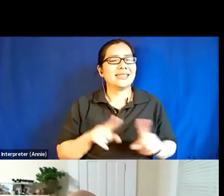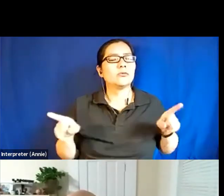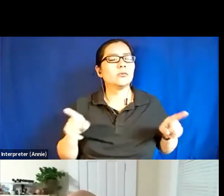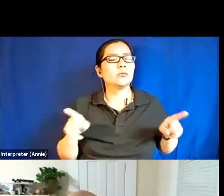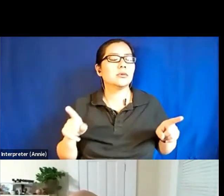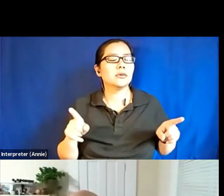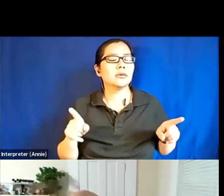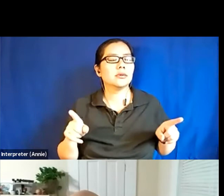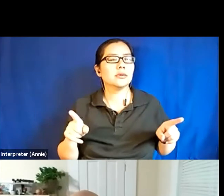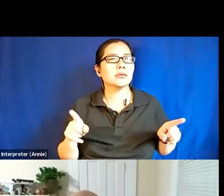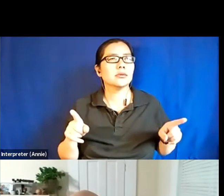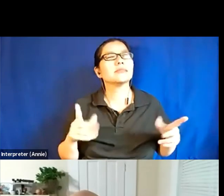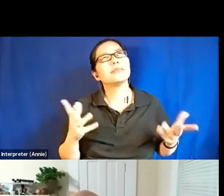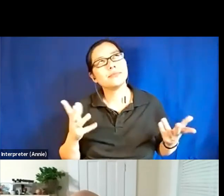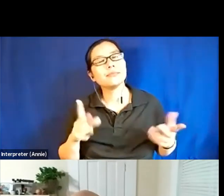and also Chad Allen